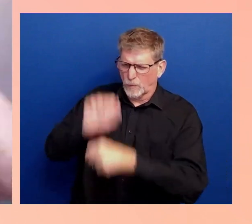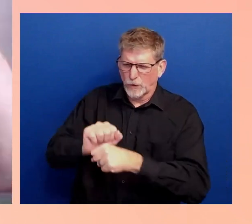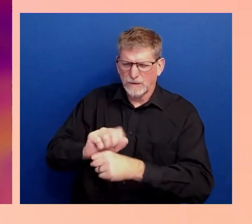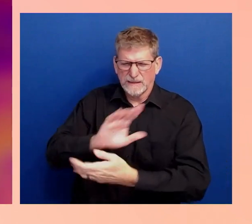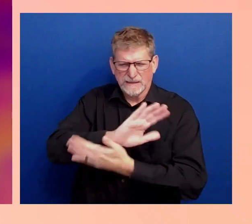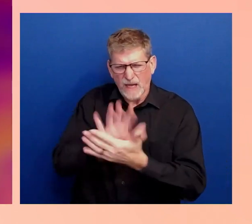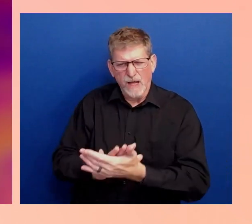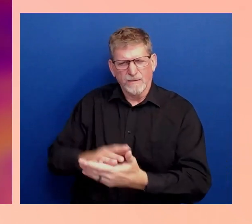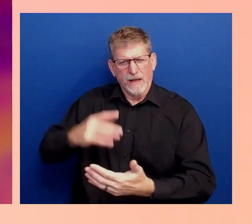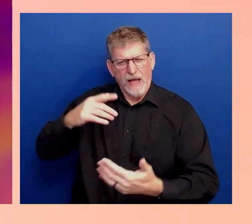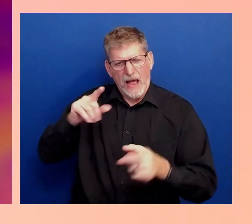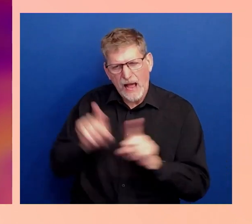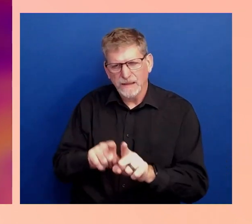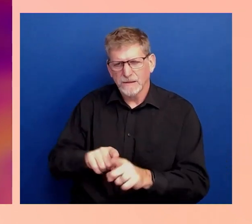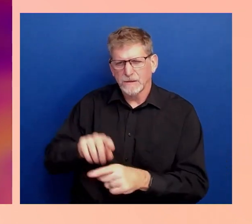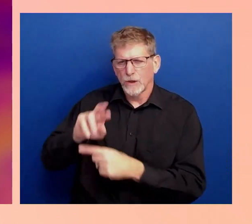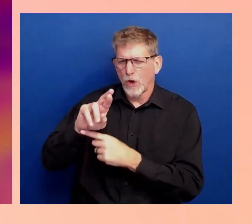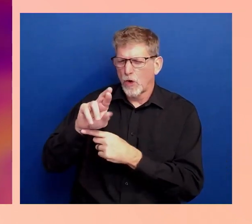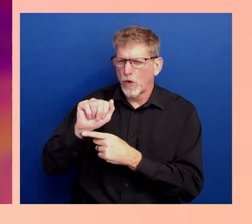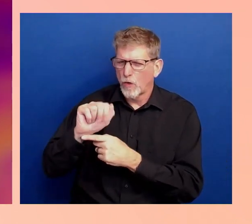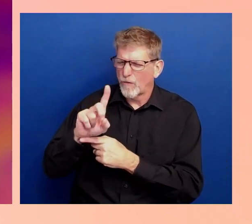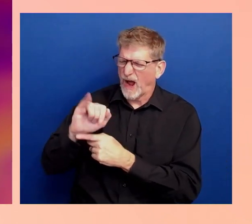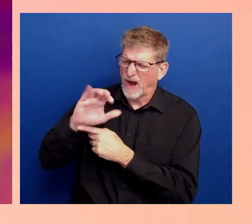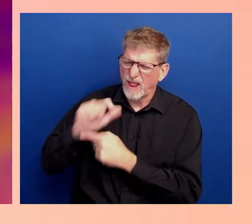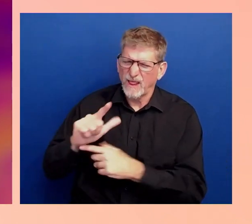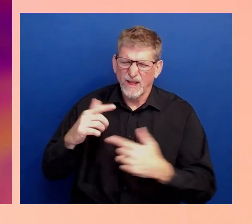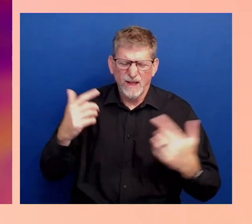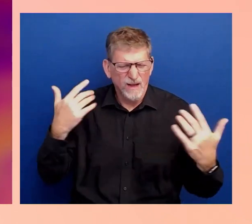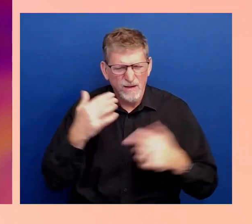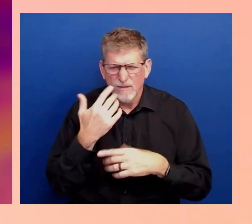of tech to help dismantle what